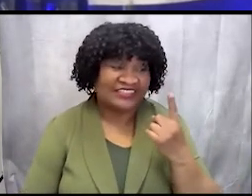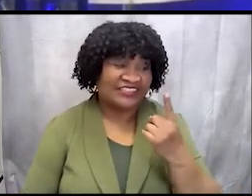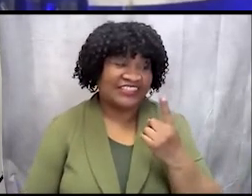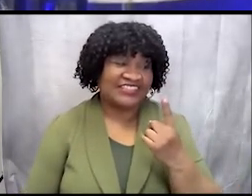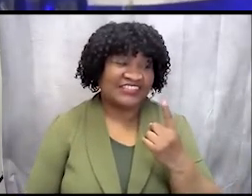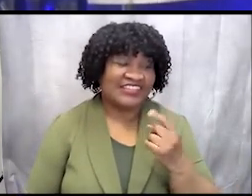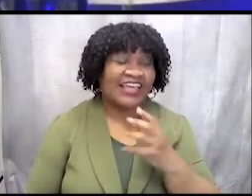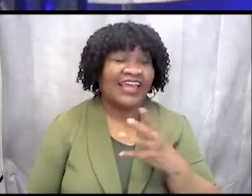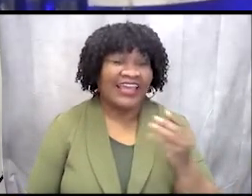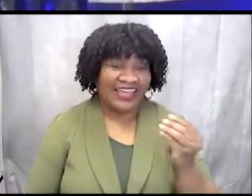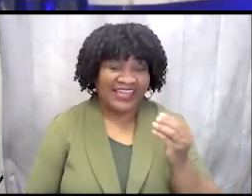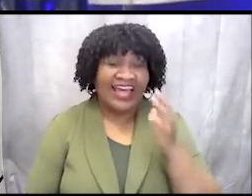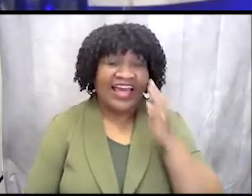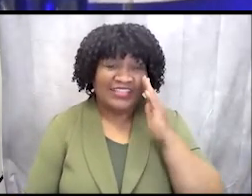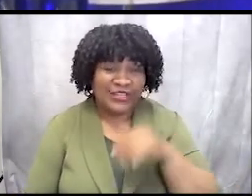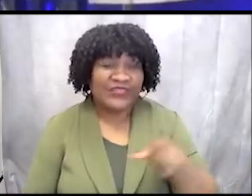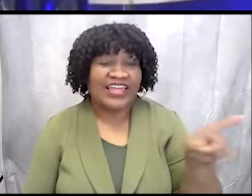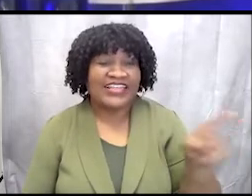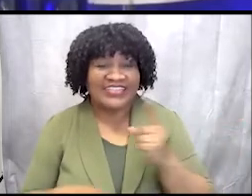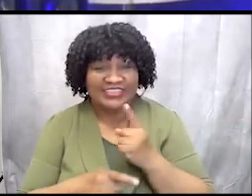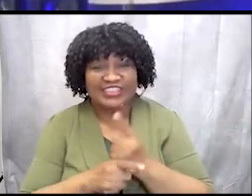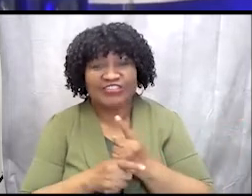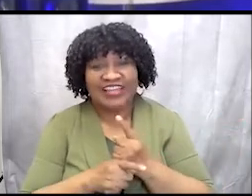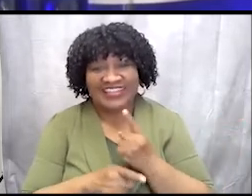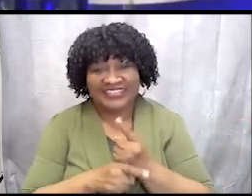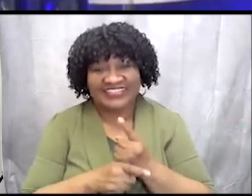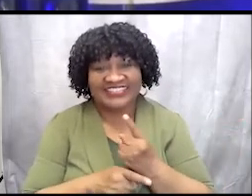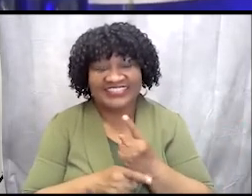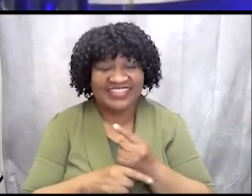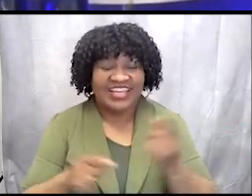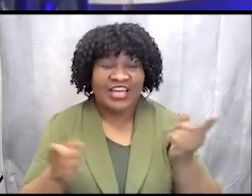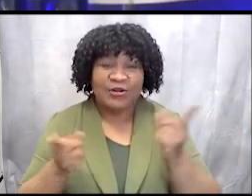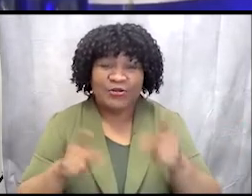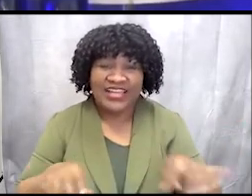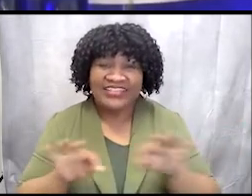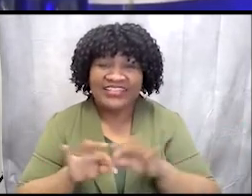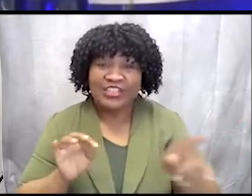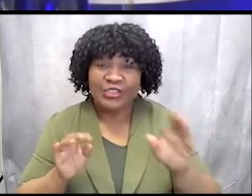And I think he's absolutely correct, when you listen enough,